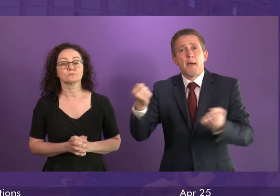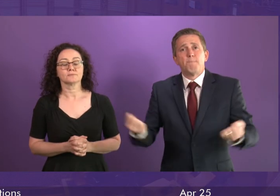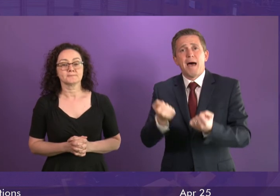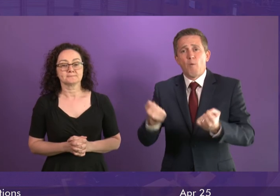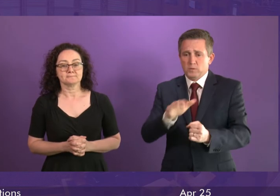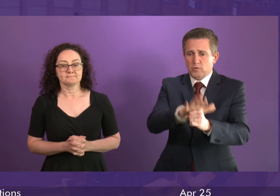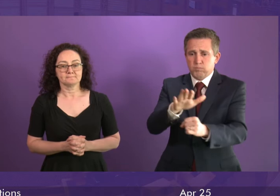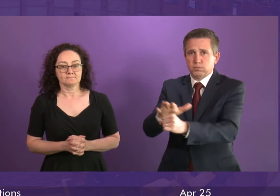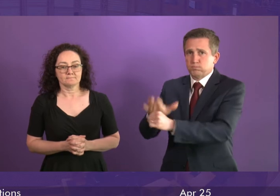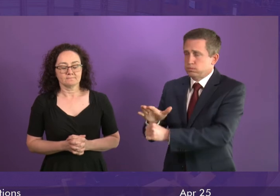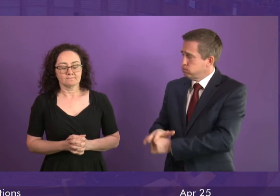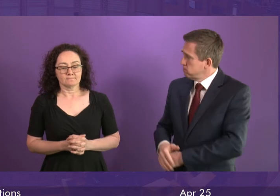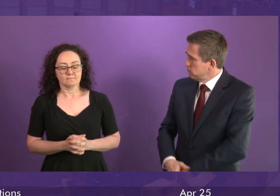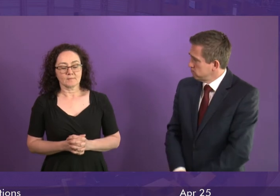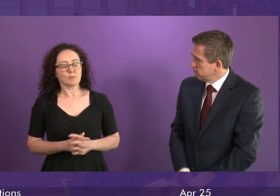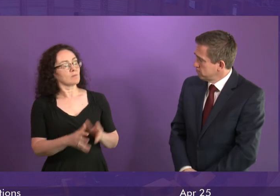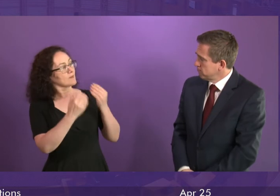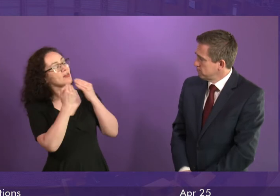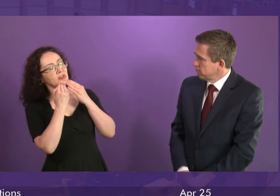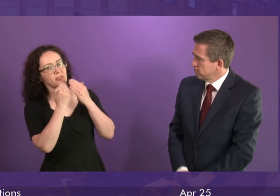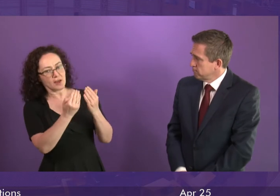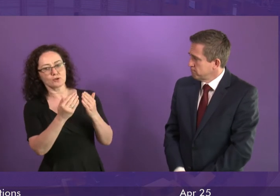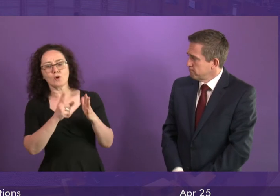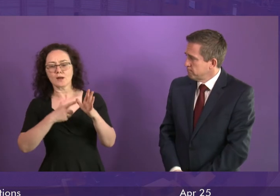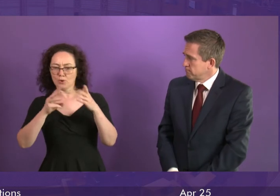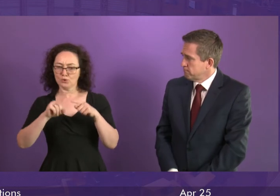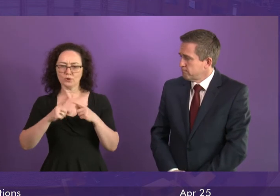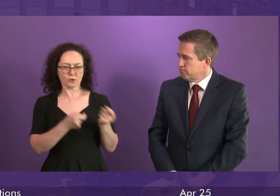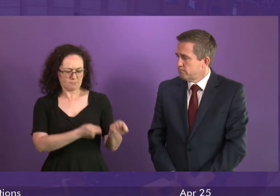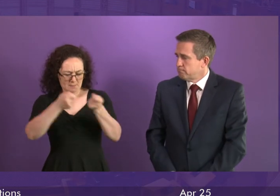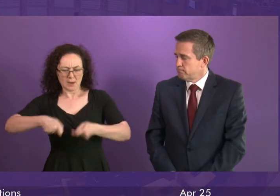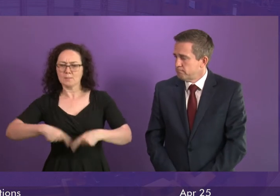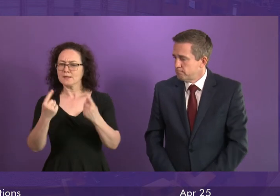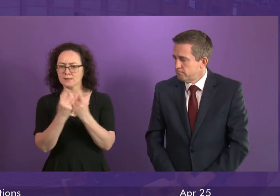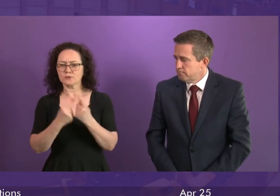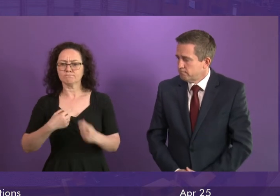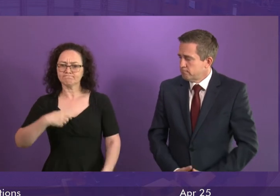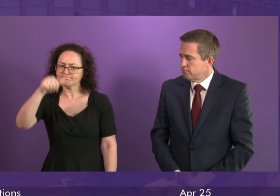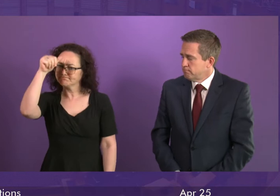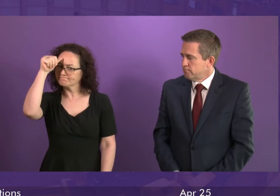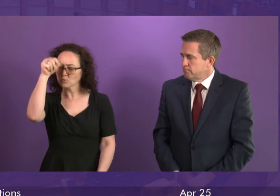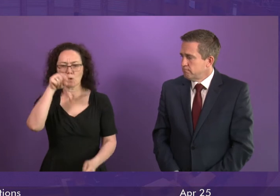extent? The First Minister (Nicola Sturgeon): I thank Annabelle Ewing for raising that issue. I am well aware of and understand the concerns